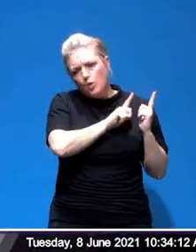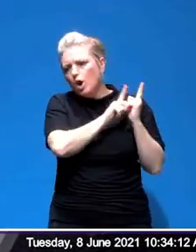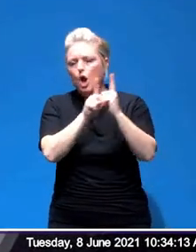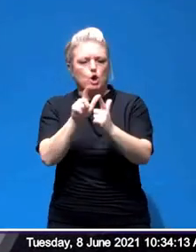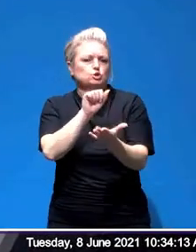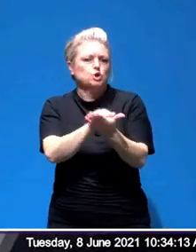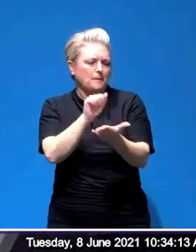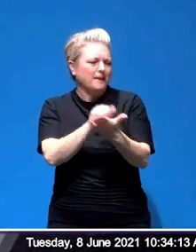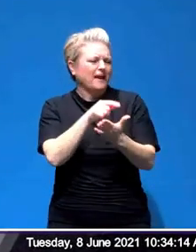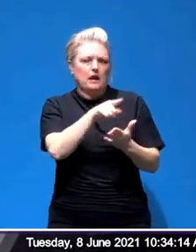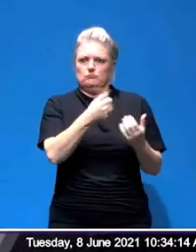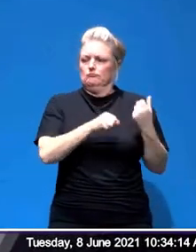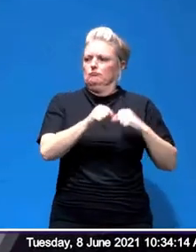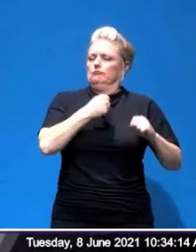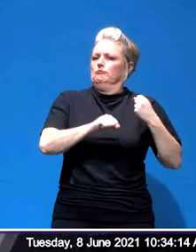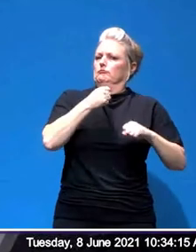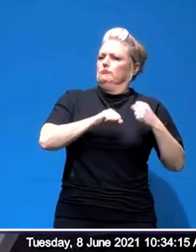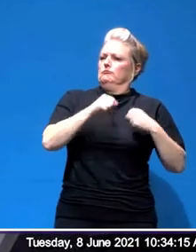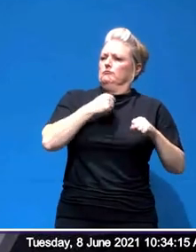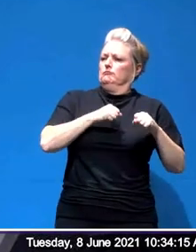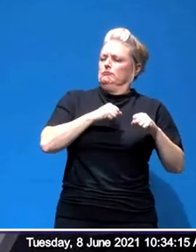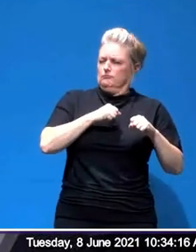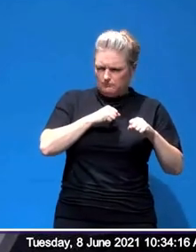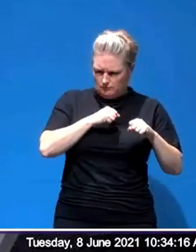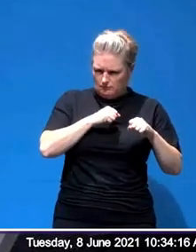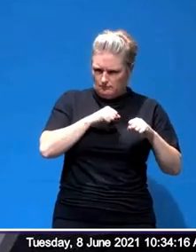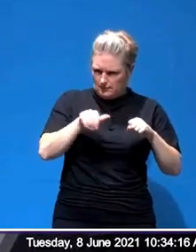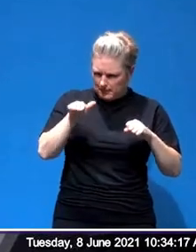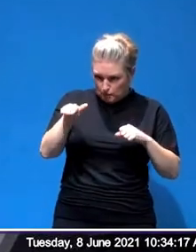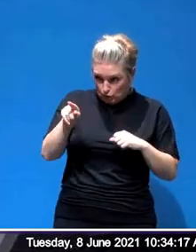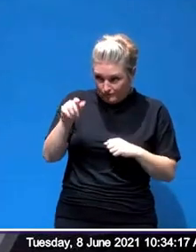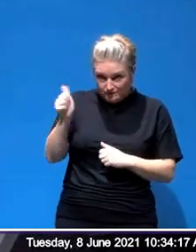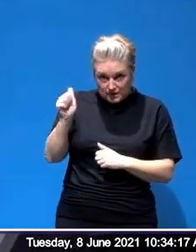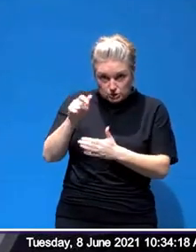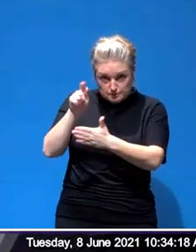I asked him if they had already purchased the bedding and was told no.